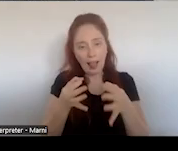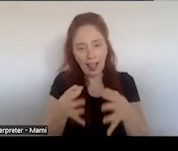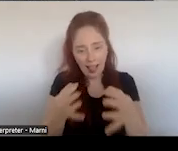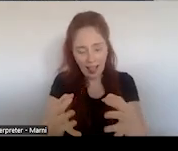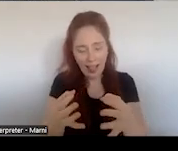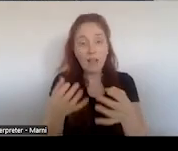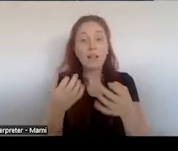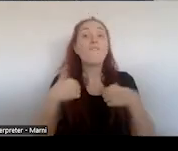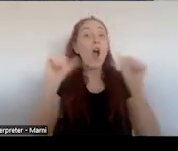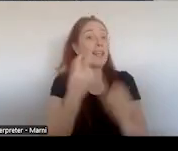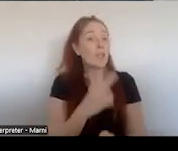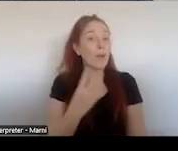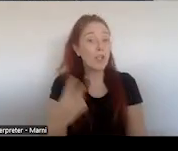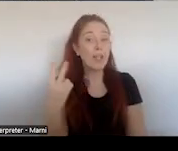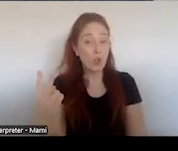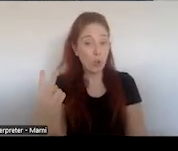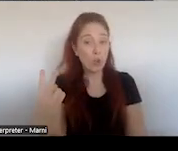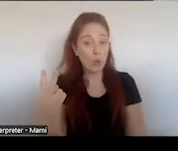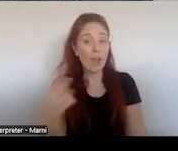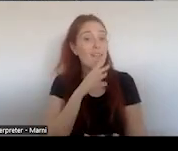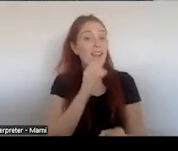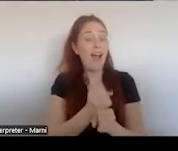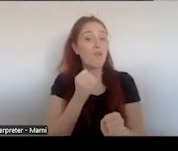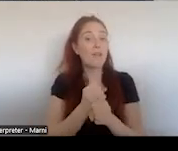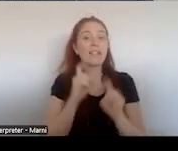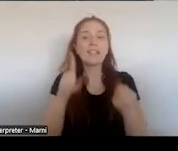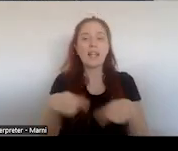the government did a public consultation process to develop the National Cultural